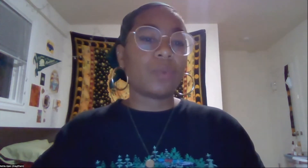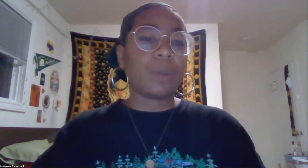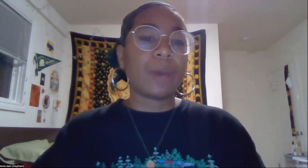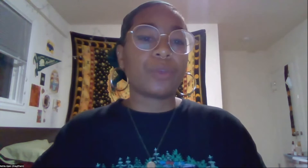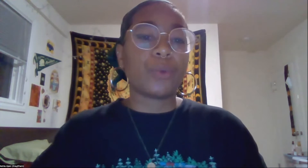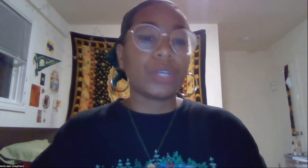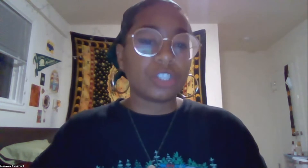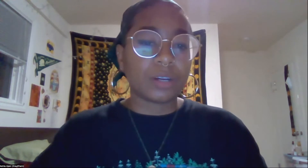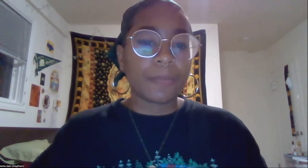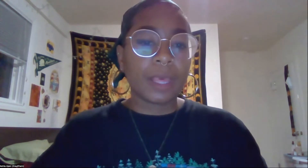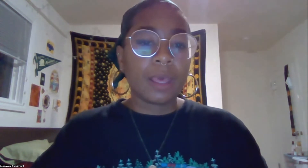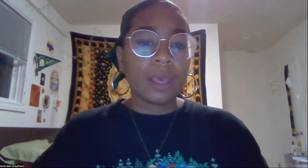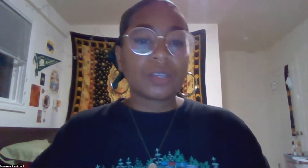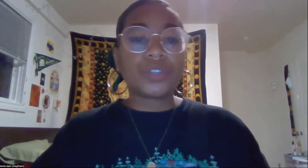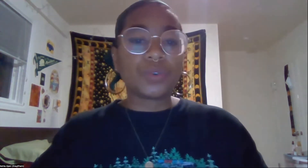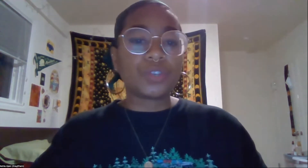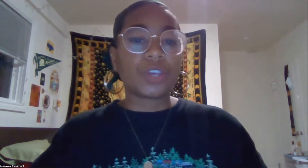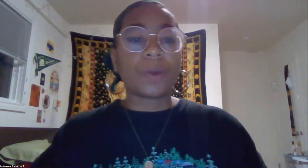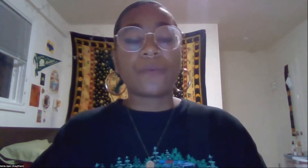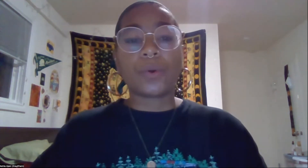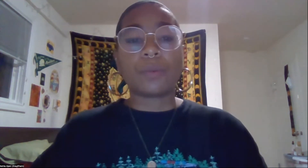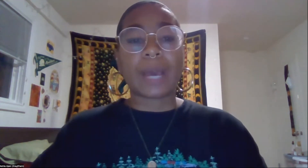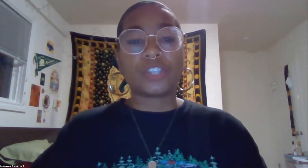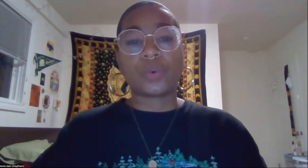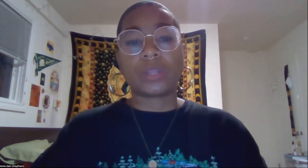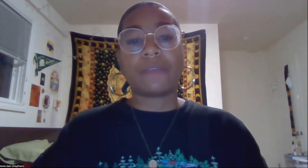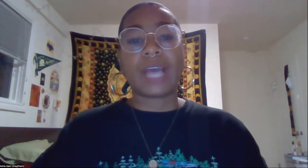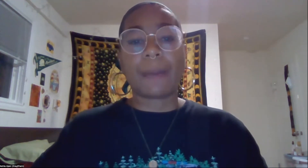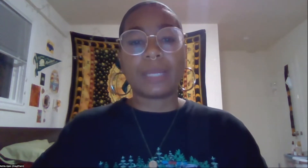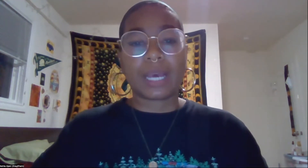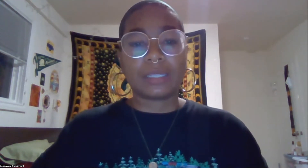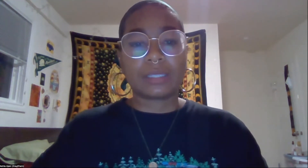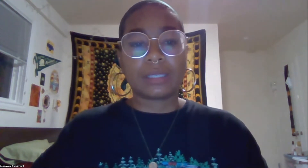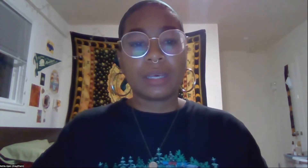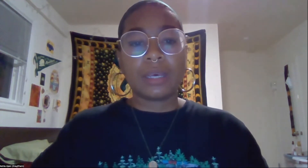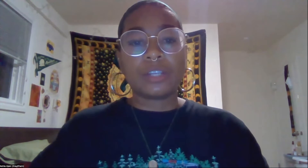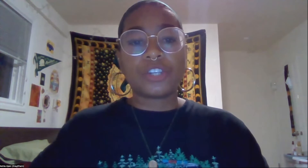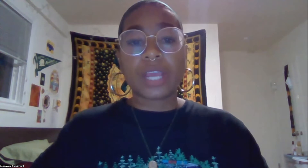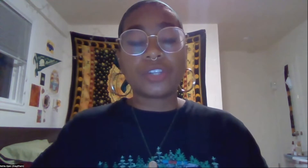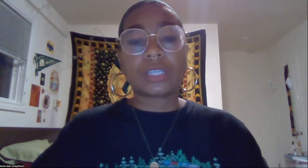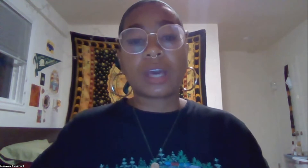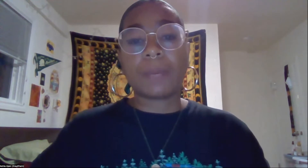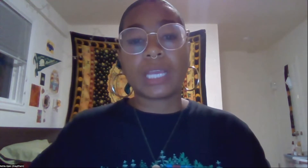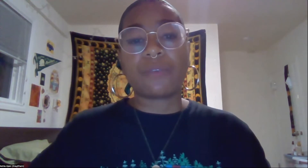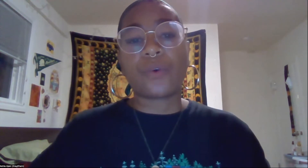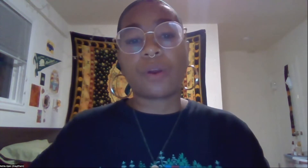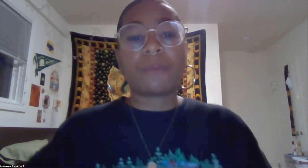when met with moisture, so too shall you unfold past short-lived habitats. change is coming in the form of